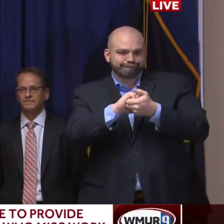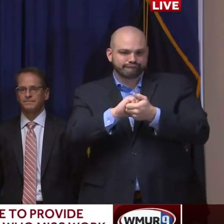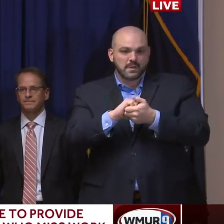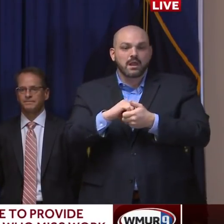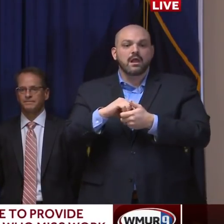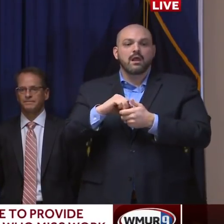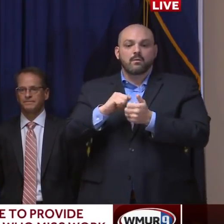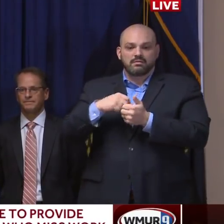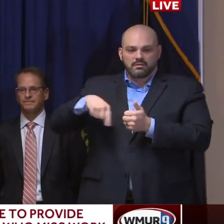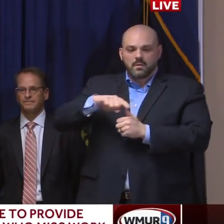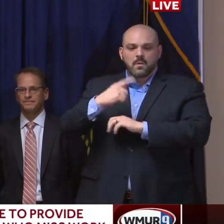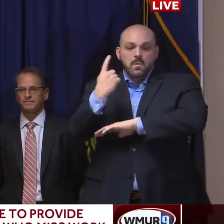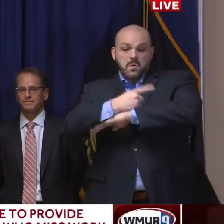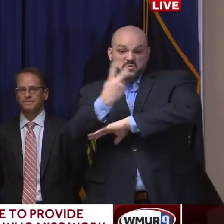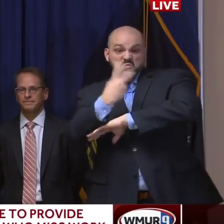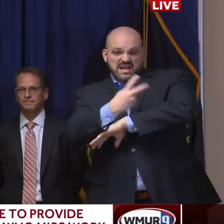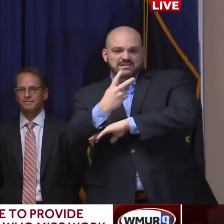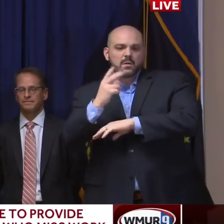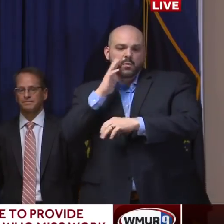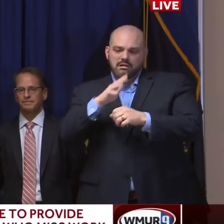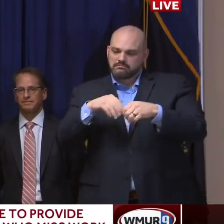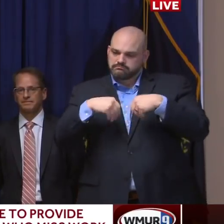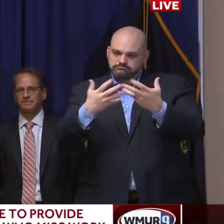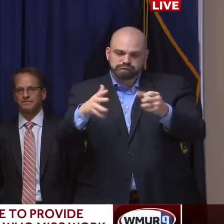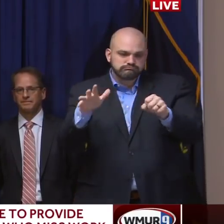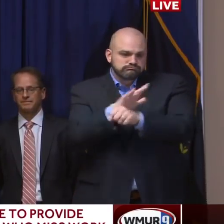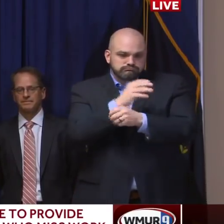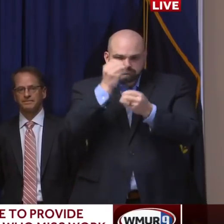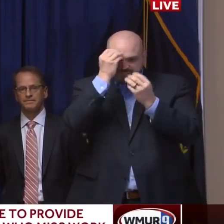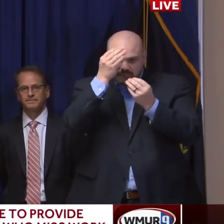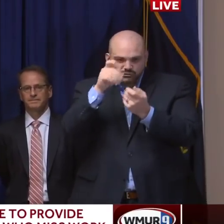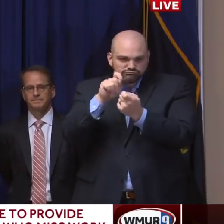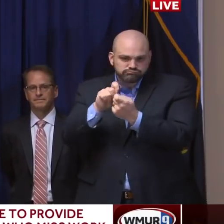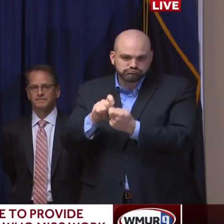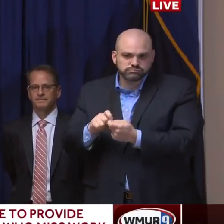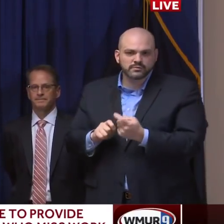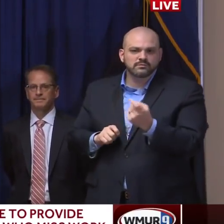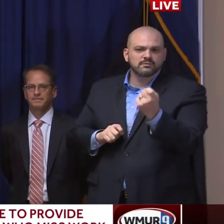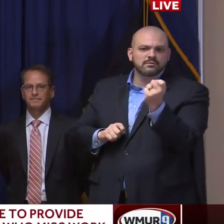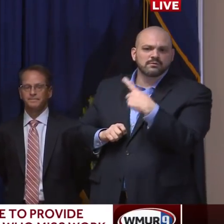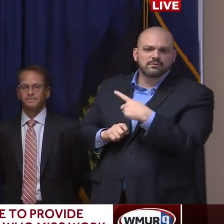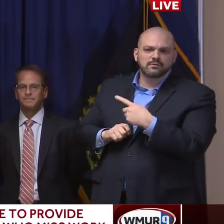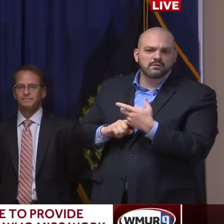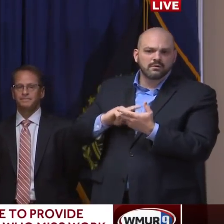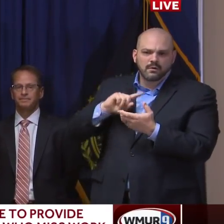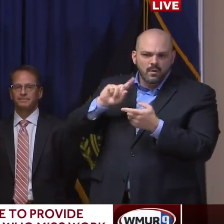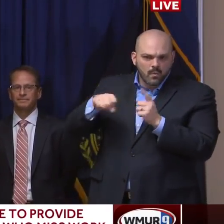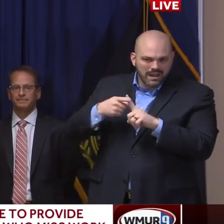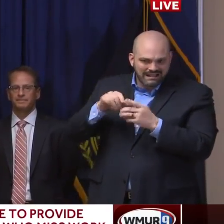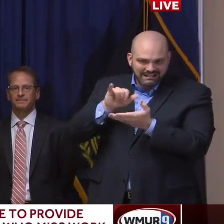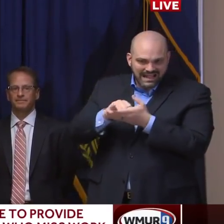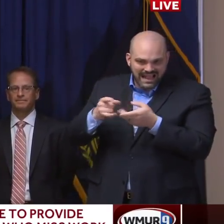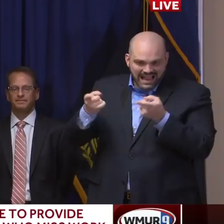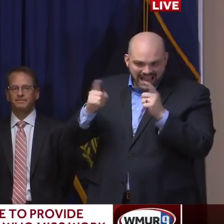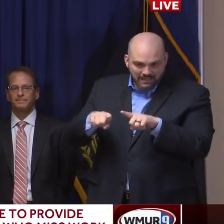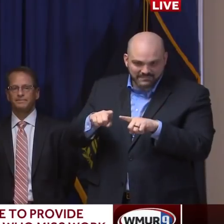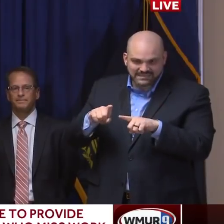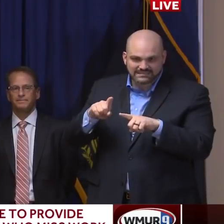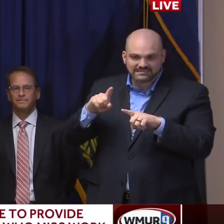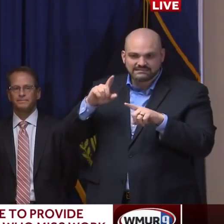IT IS LITERALLY WITHIN A DAY OR SO WE WILL BE ABLE TO COME BACK, PROVIDE THE DETAILS FOR EMPLOYERS AND INDIVIDUALS, AND SHOW THE OPPORTUNITY.